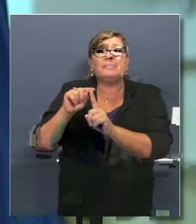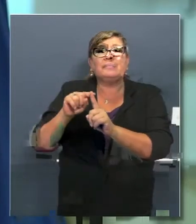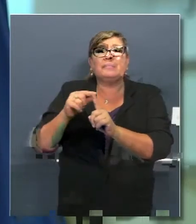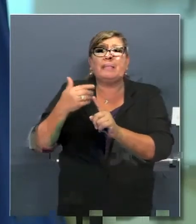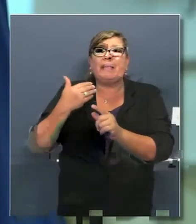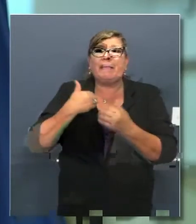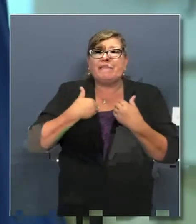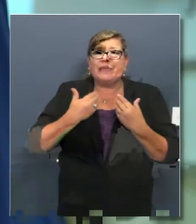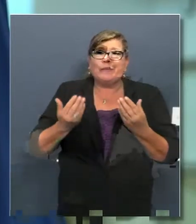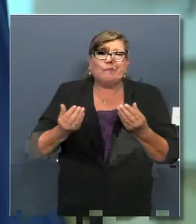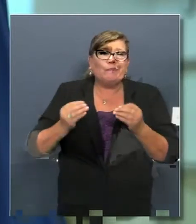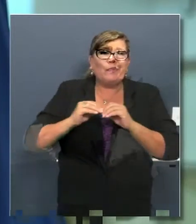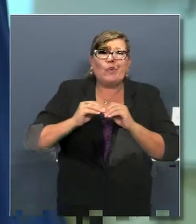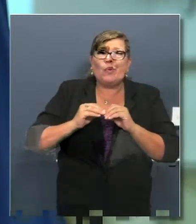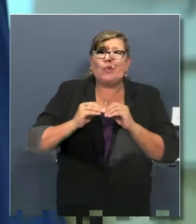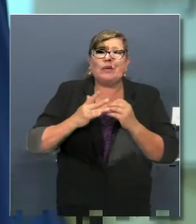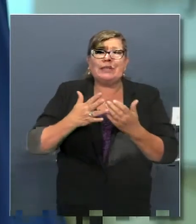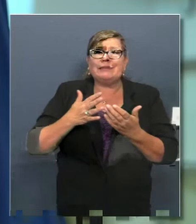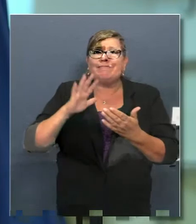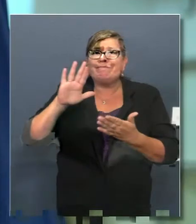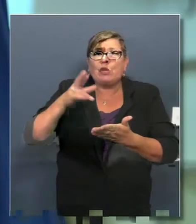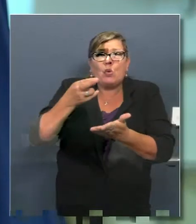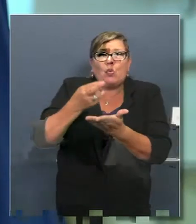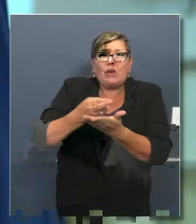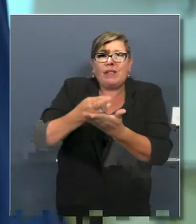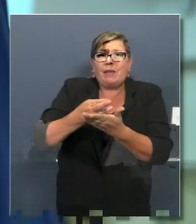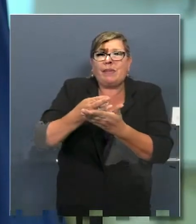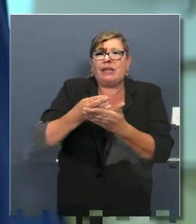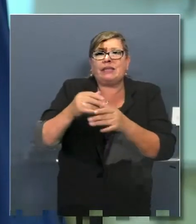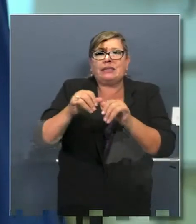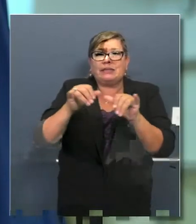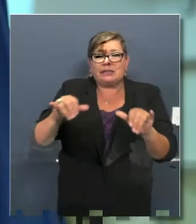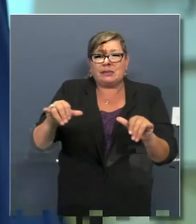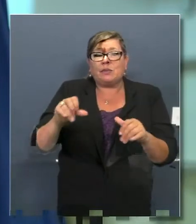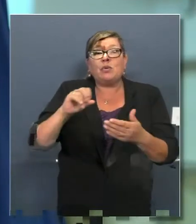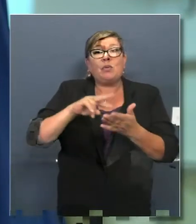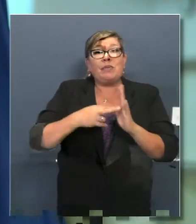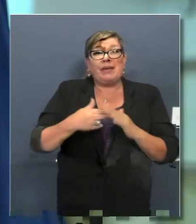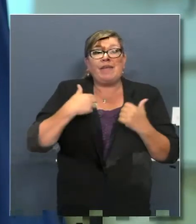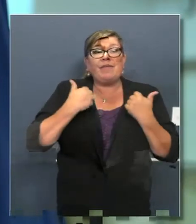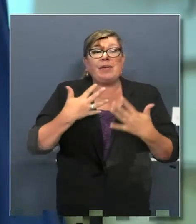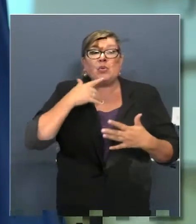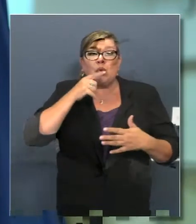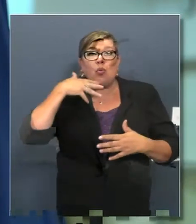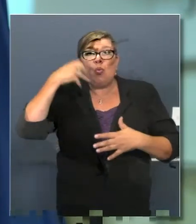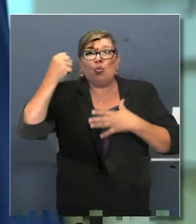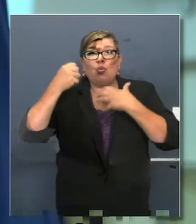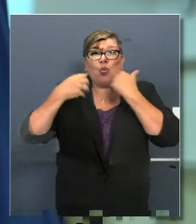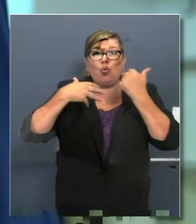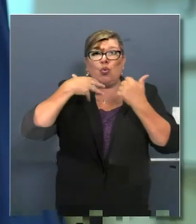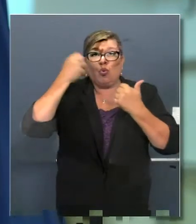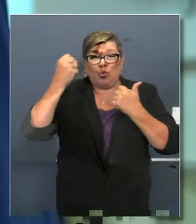robust rehabilitative framework so you have a lot of older prisoners that after a period of time